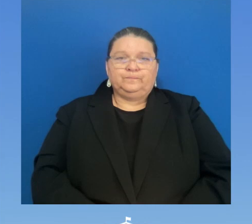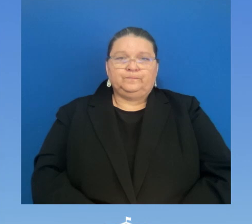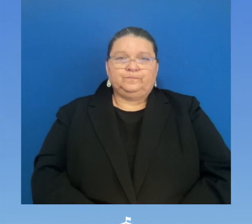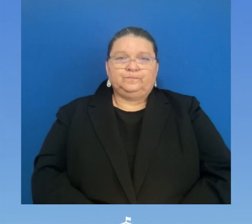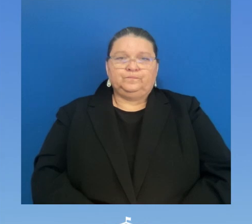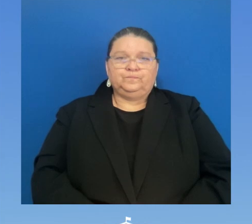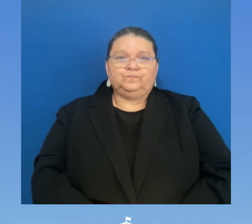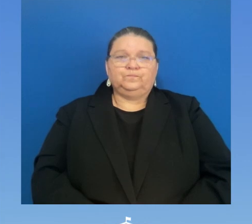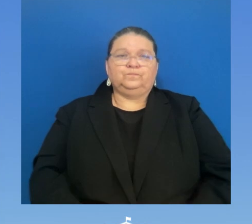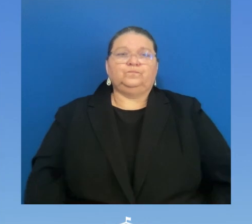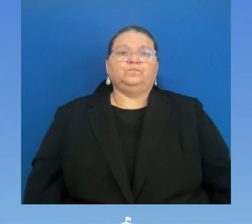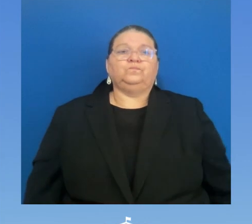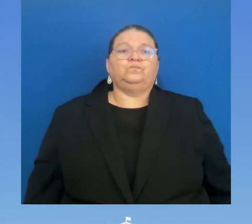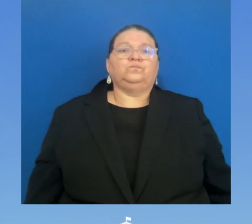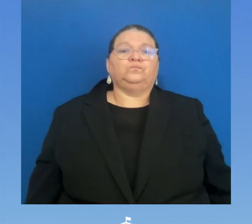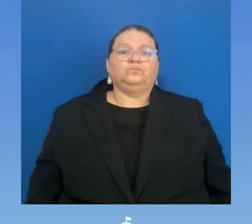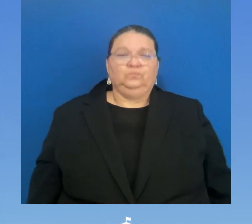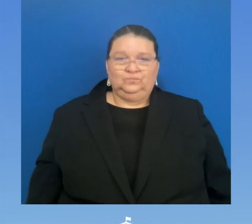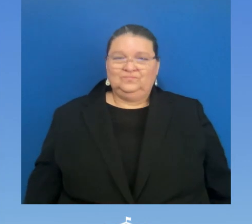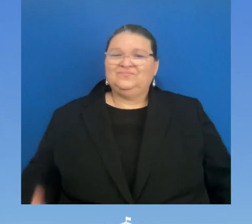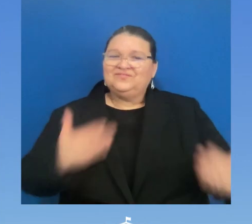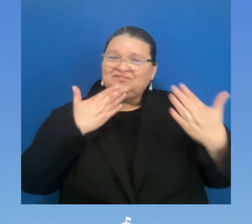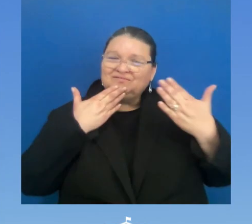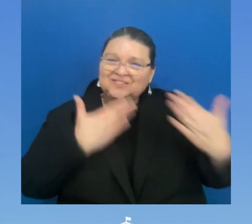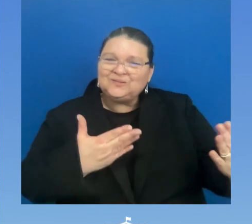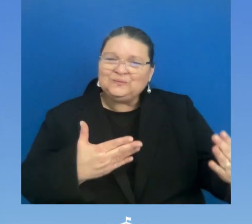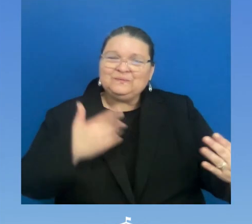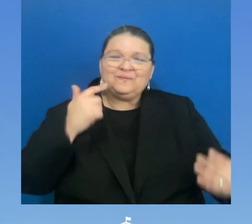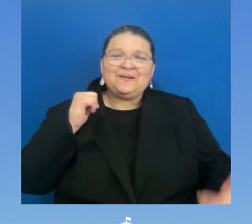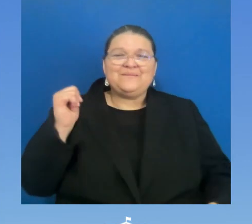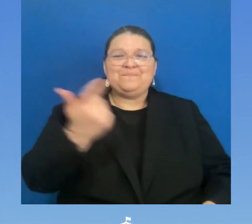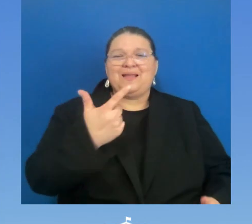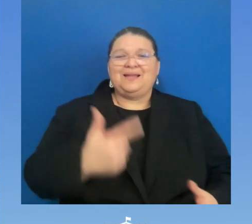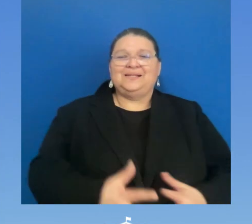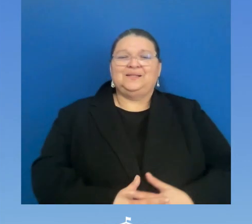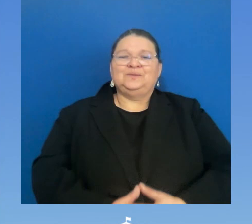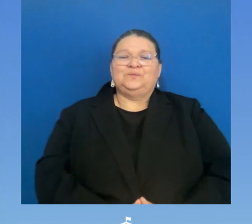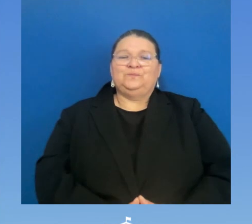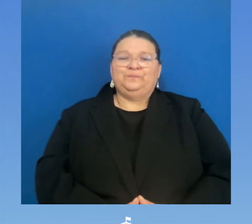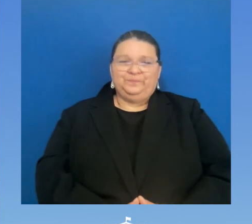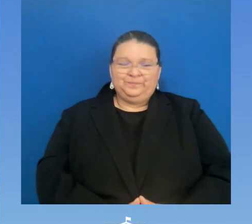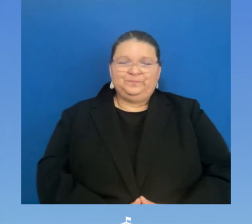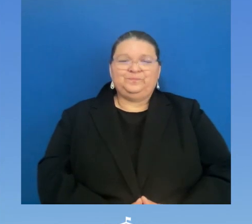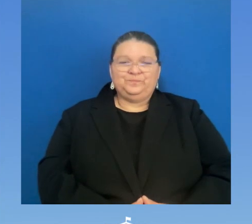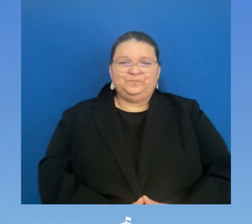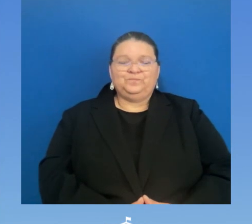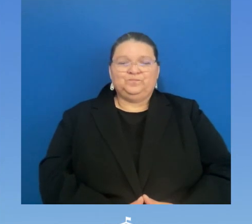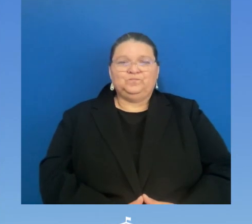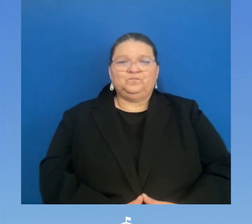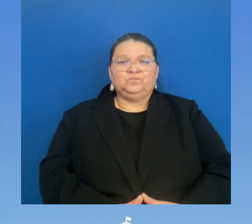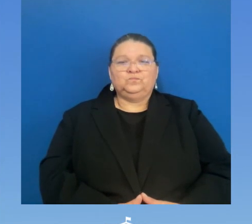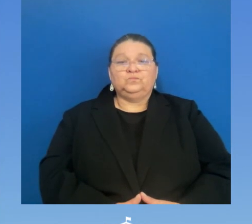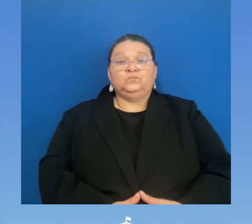Secretary Walsh: Thank you. Thank you, everyone. And I think everyone here today who is sharing your experience, it's a true honor to be at this event.